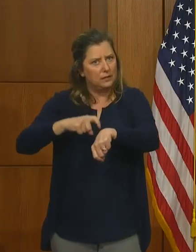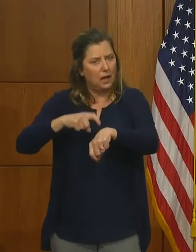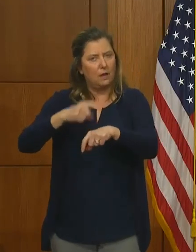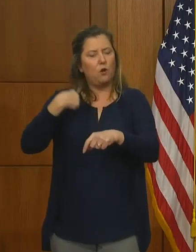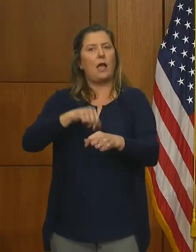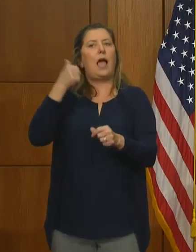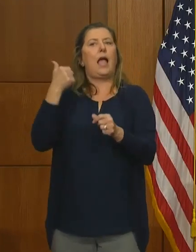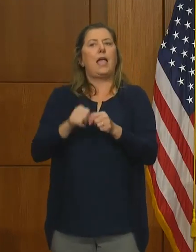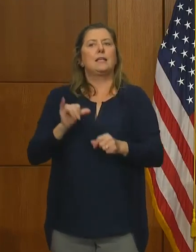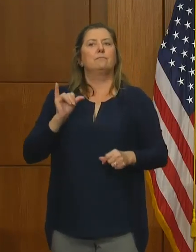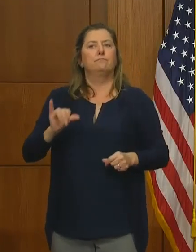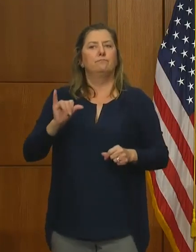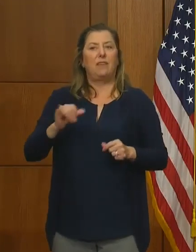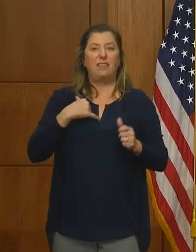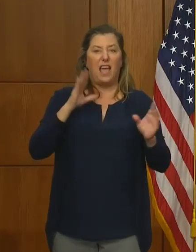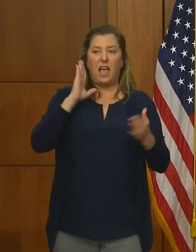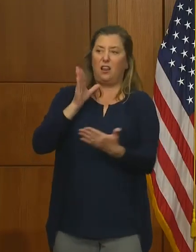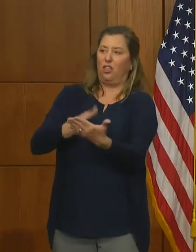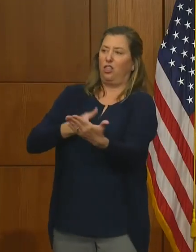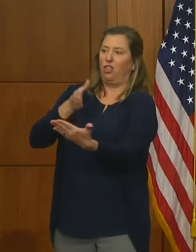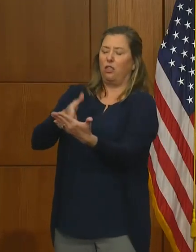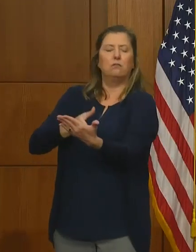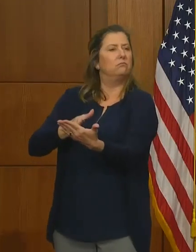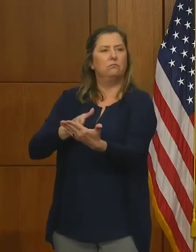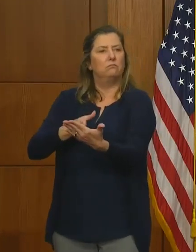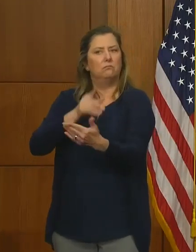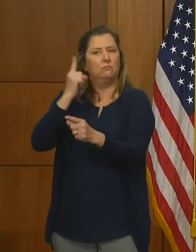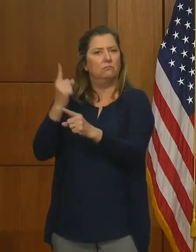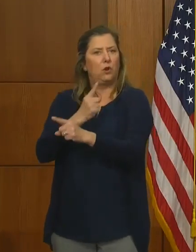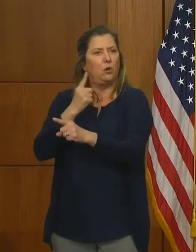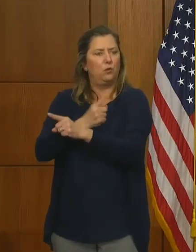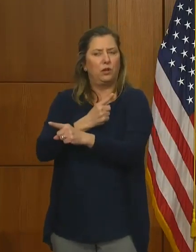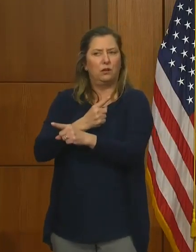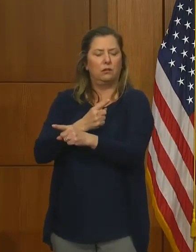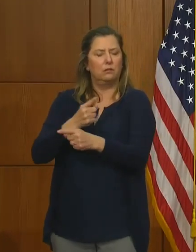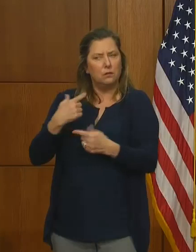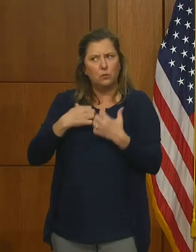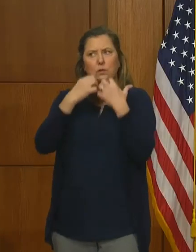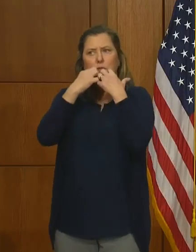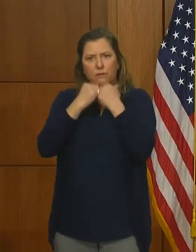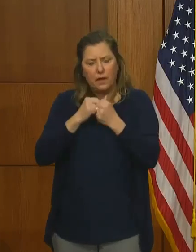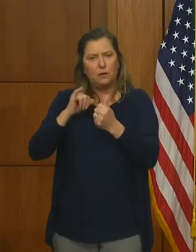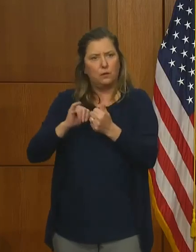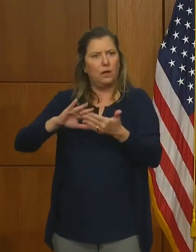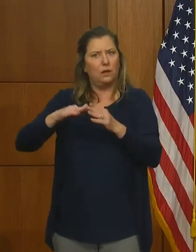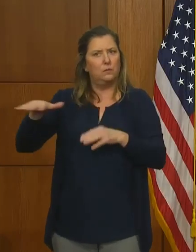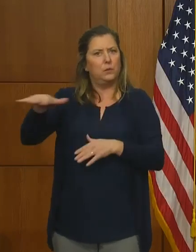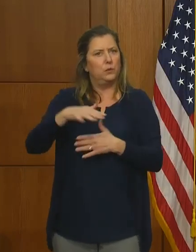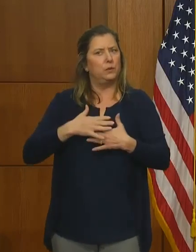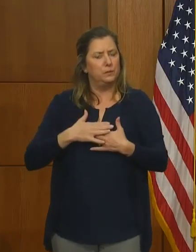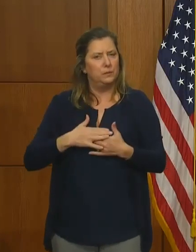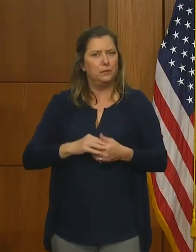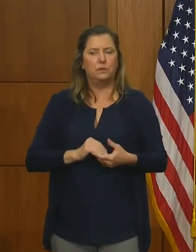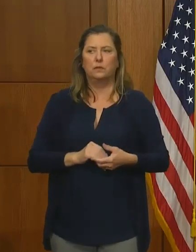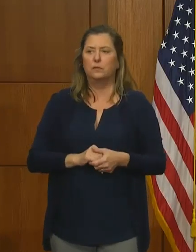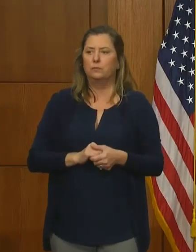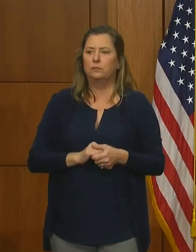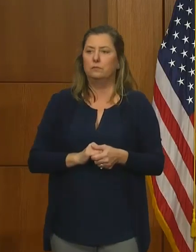ESPECIALLY APPROPRIATE TIME TO REMIND US OF HOW UNACCEPTABLE